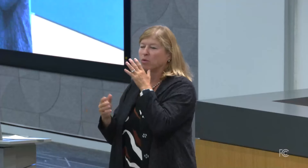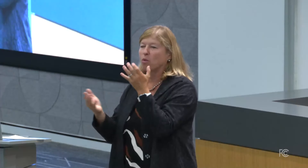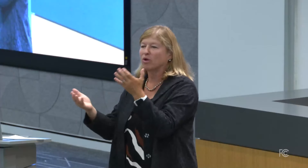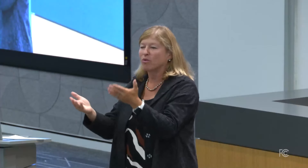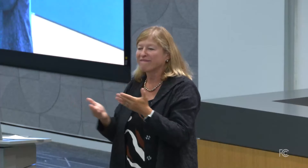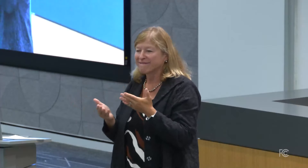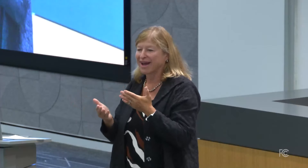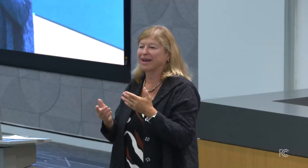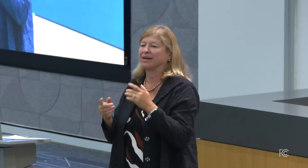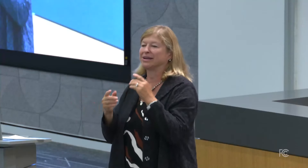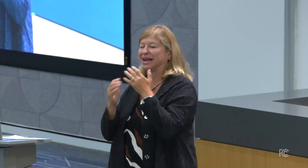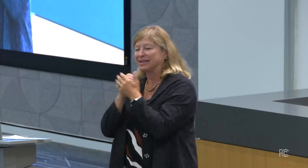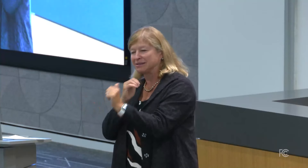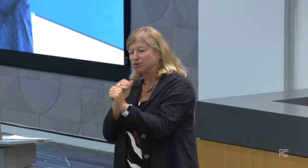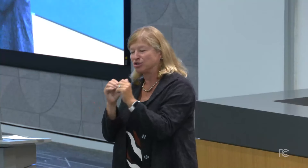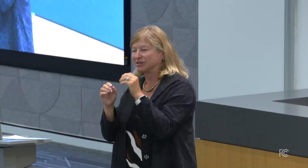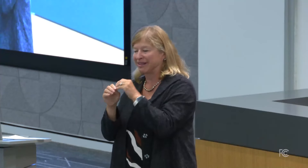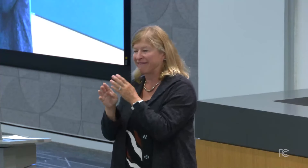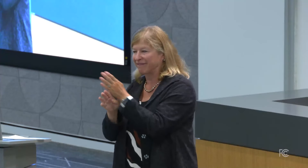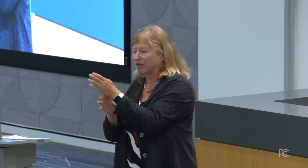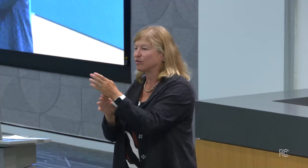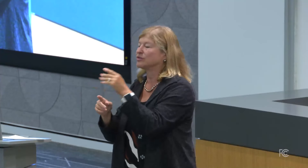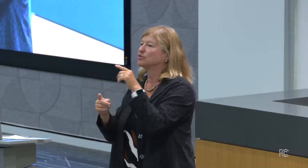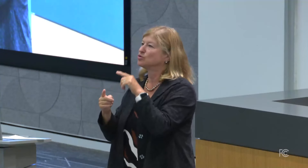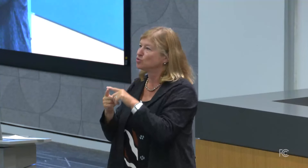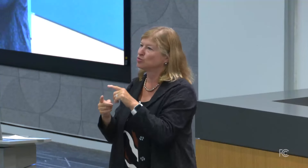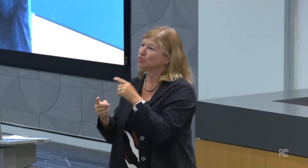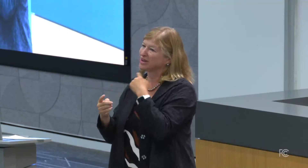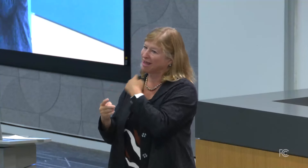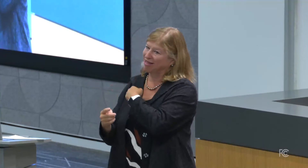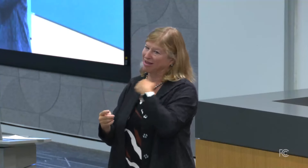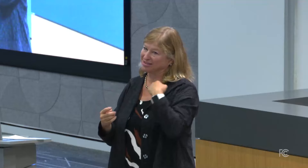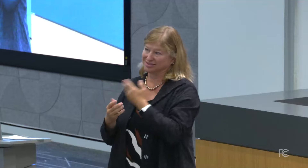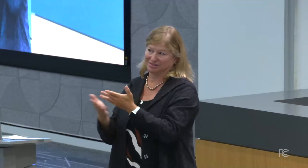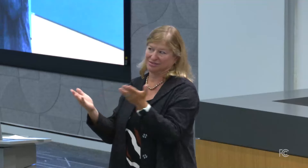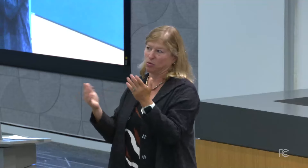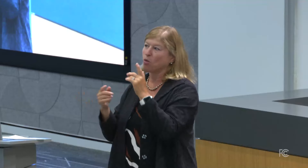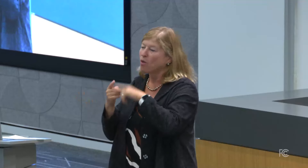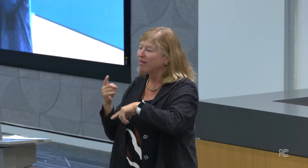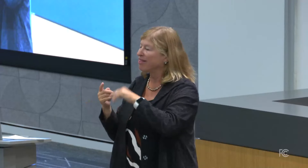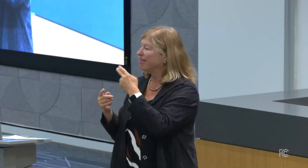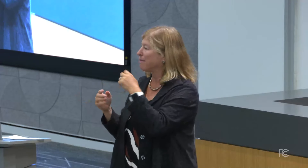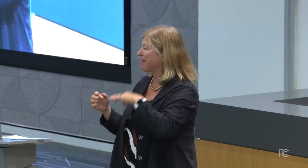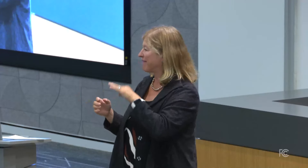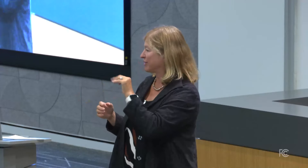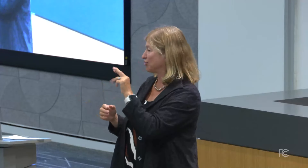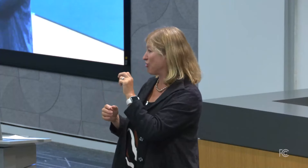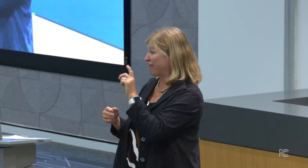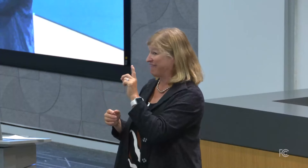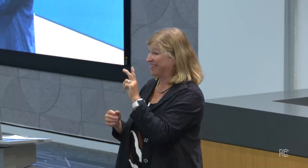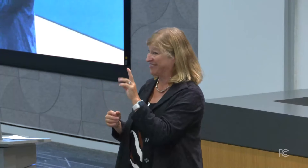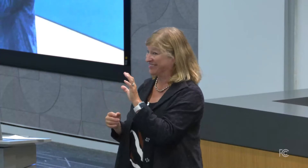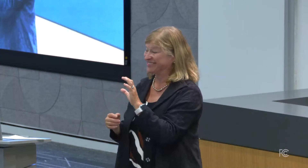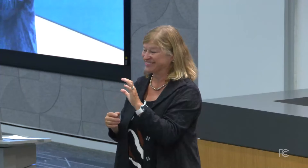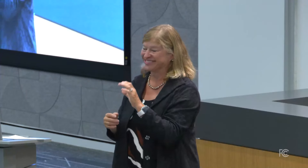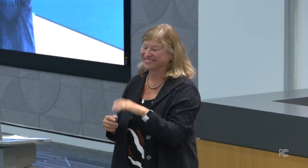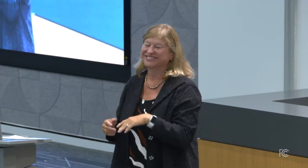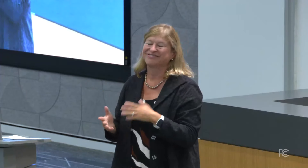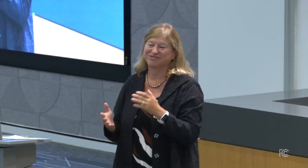THE TABLE JUST AS YOU COME INTO THE ROOM. WITH THAT, NEXT WE WILL BE